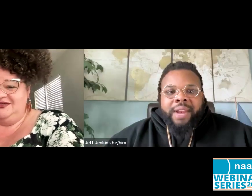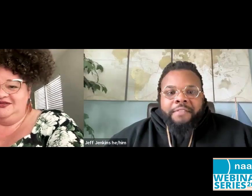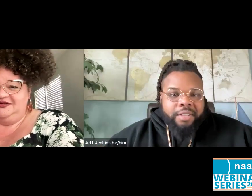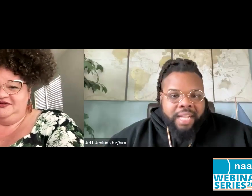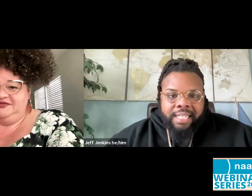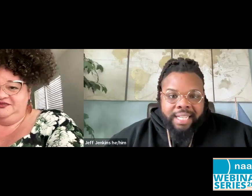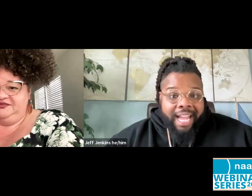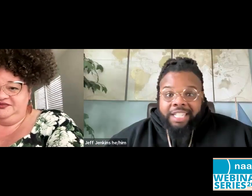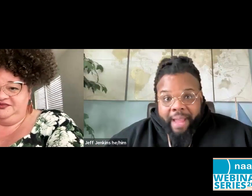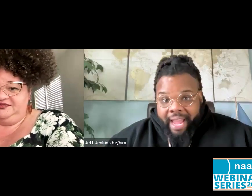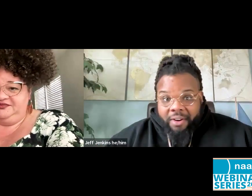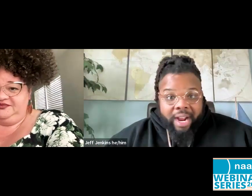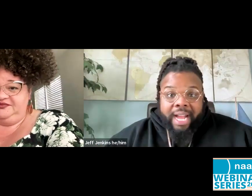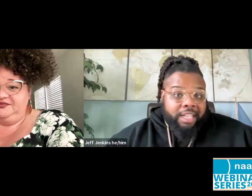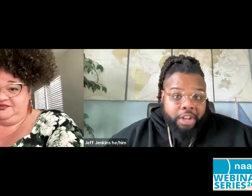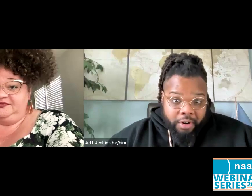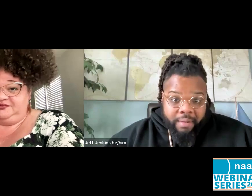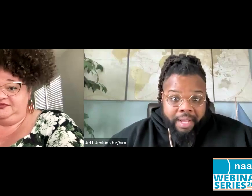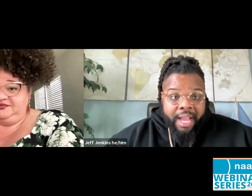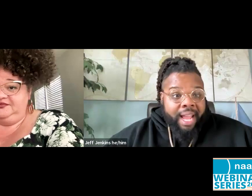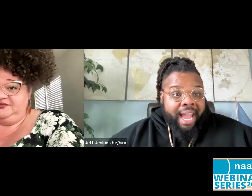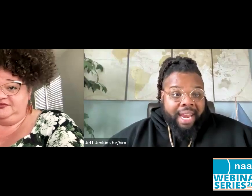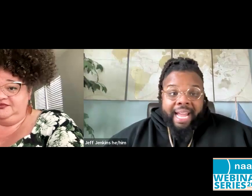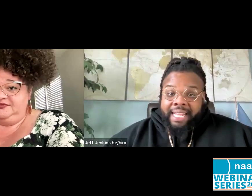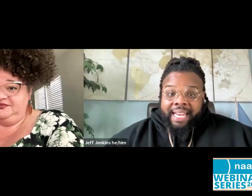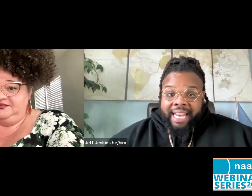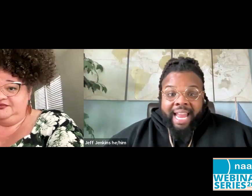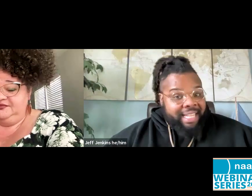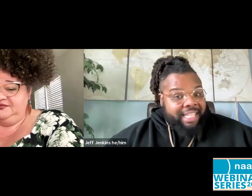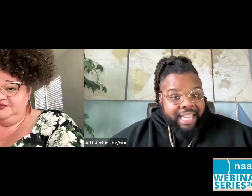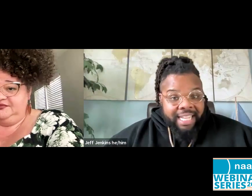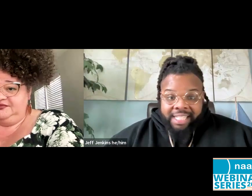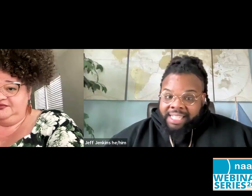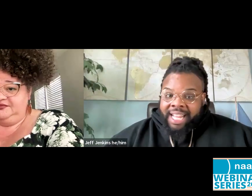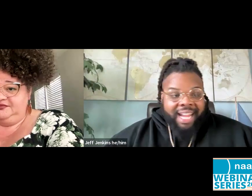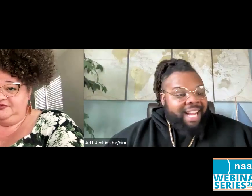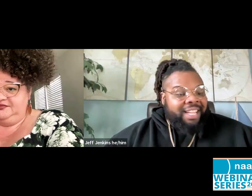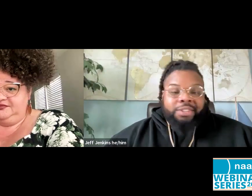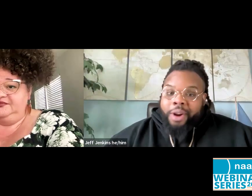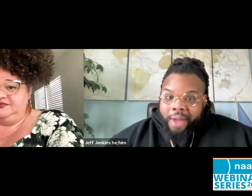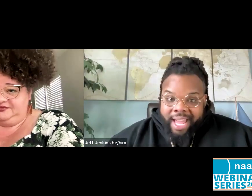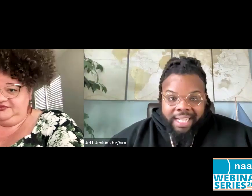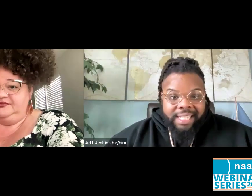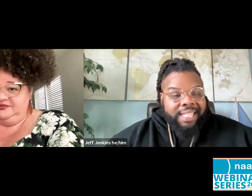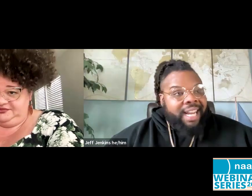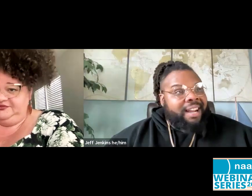when I first got to like Japan or I got to Europe and like, like seats, doorways